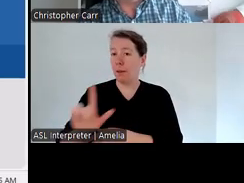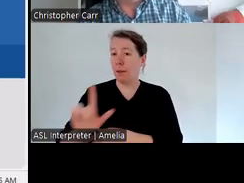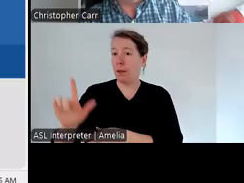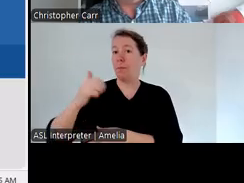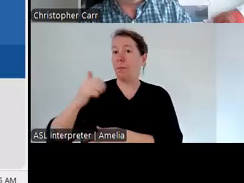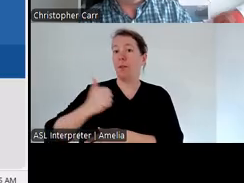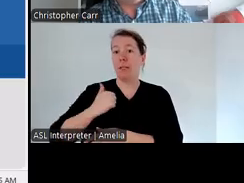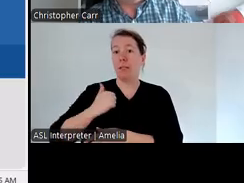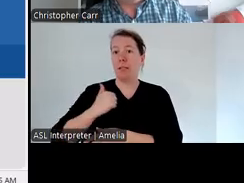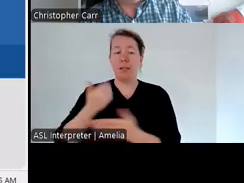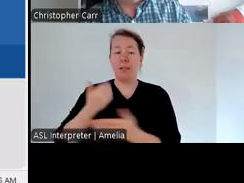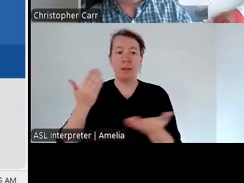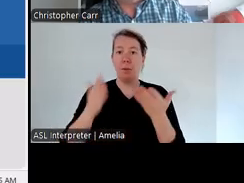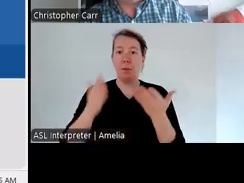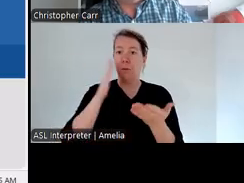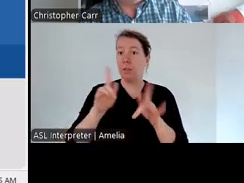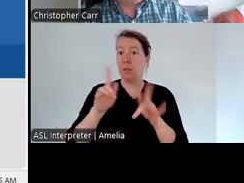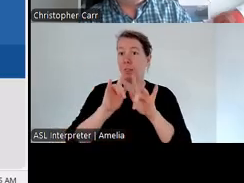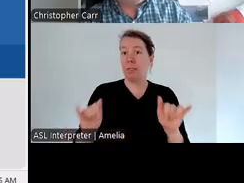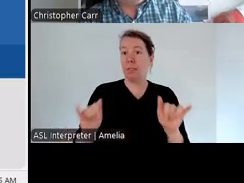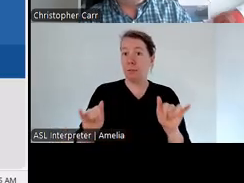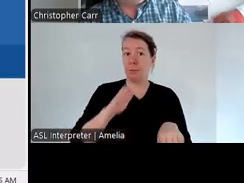and French as predefined, right there for everyone.